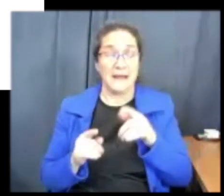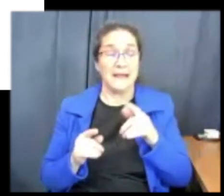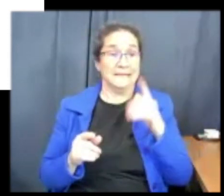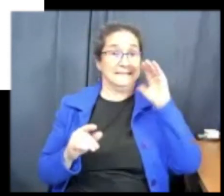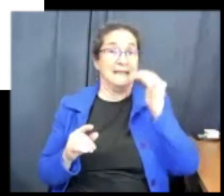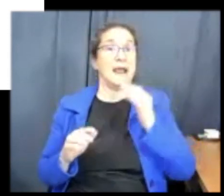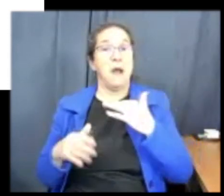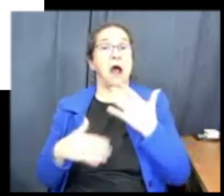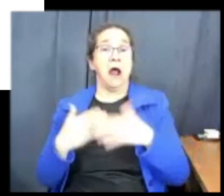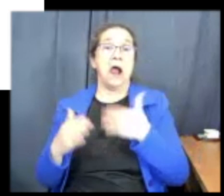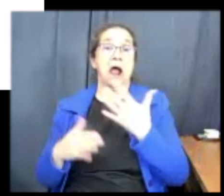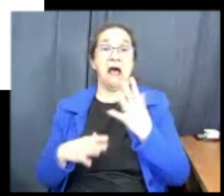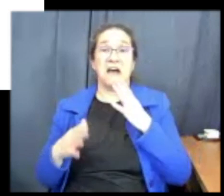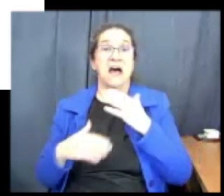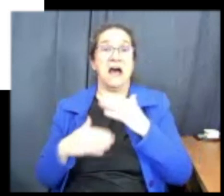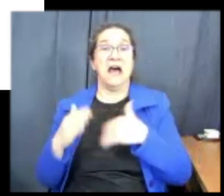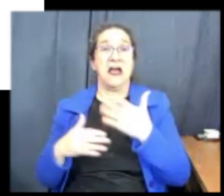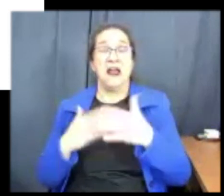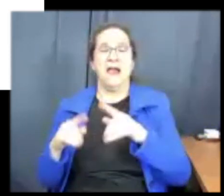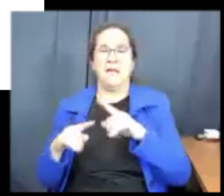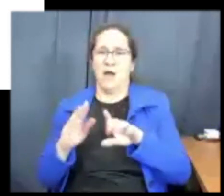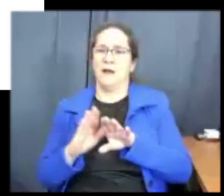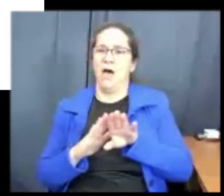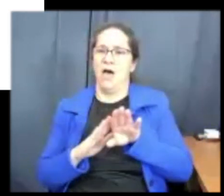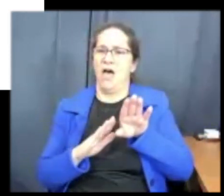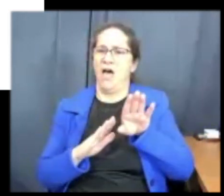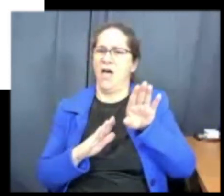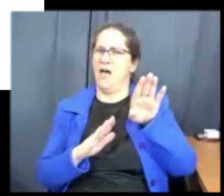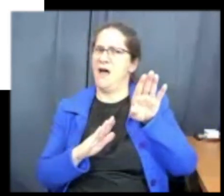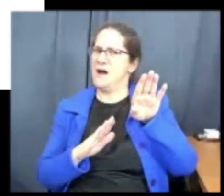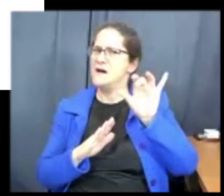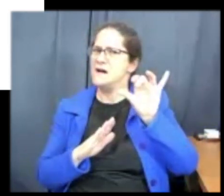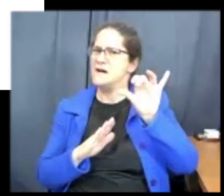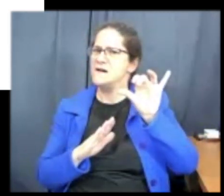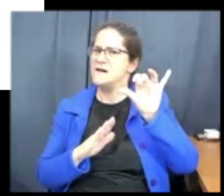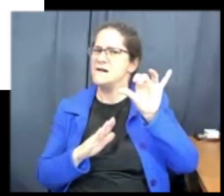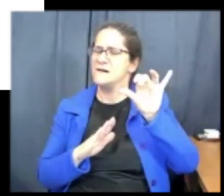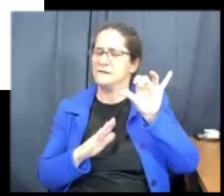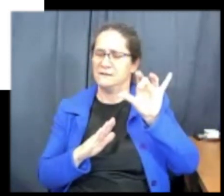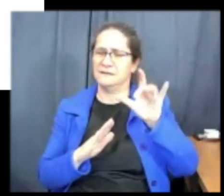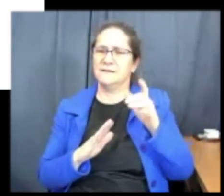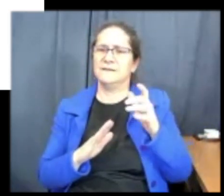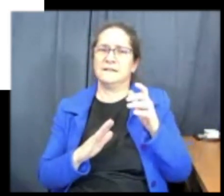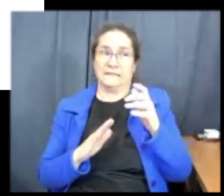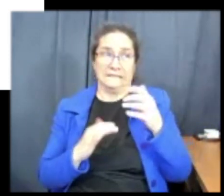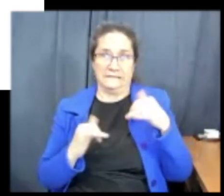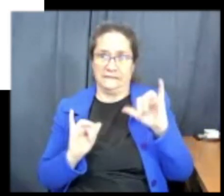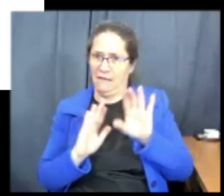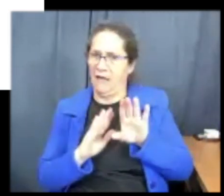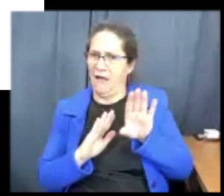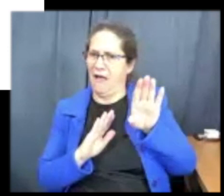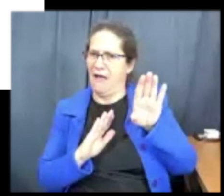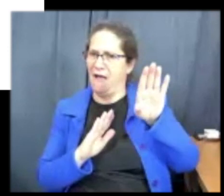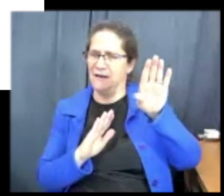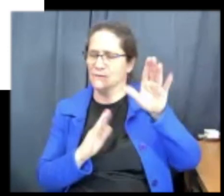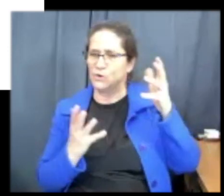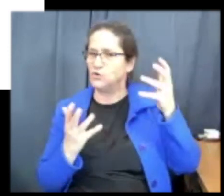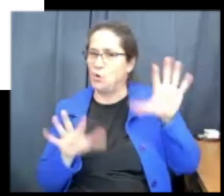but the data kept creeping up, and creeping up and still kind of trending it's doing that and we don't want it to go any further that so that they